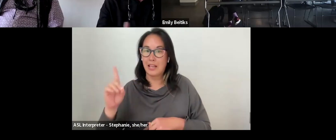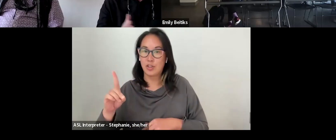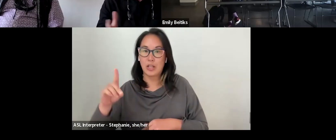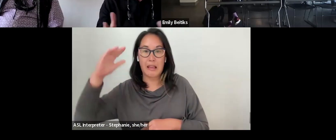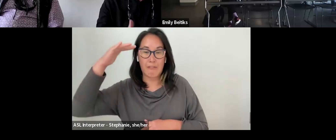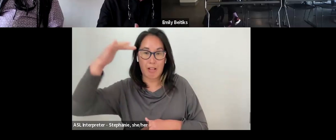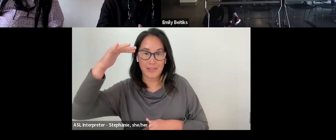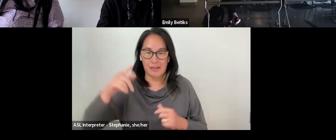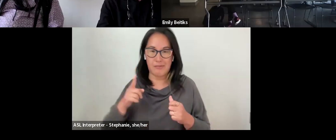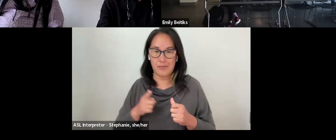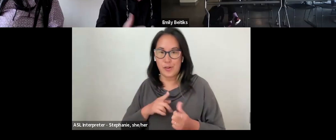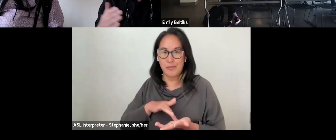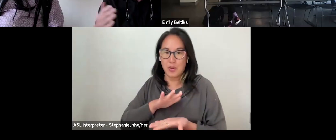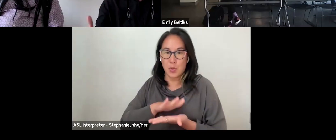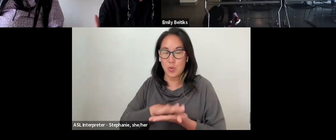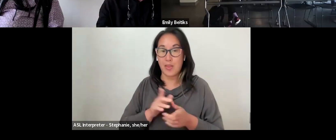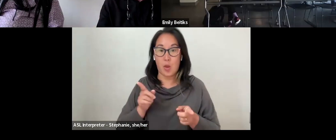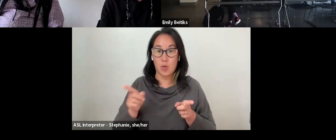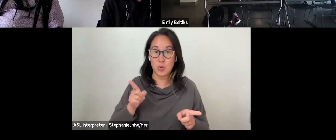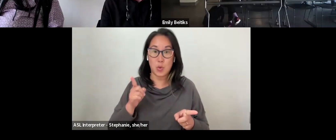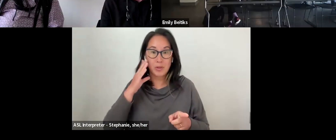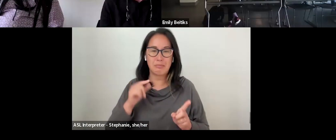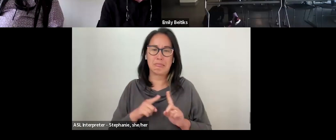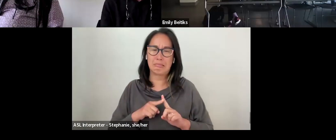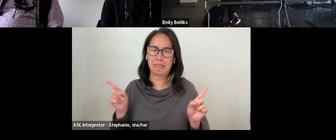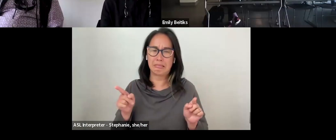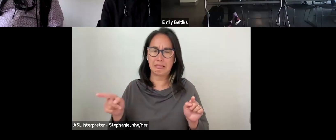And, you know, the two experiences are completely different, right?